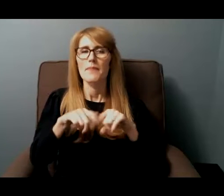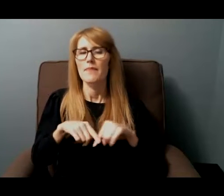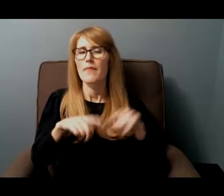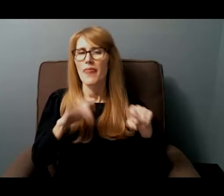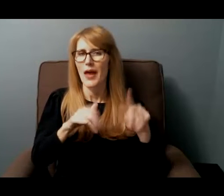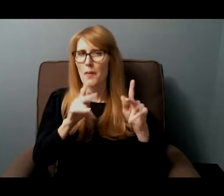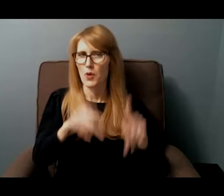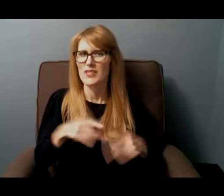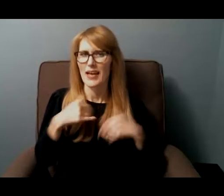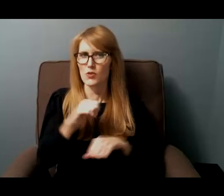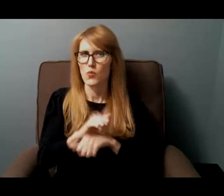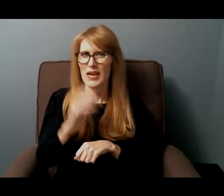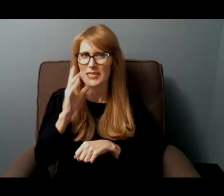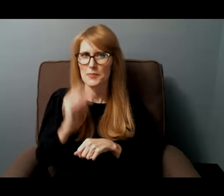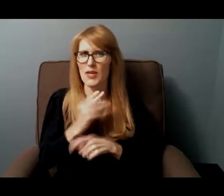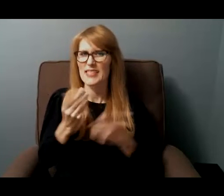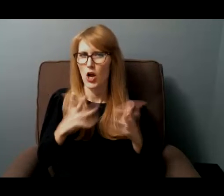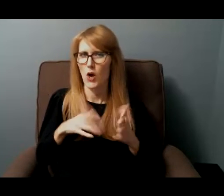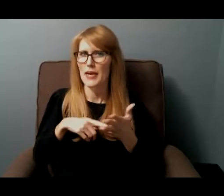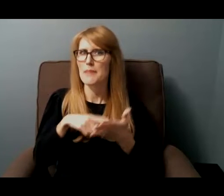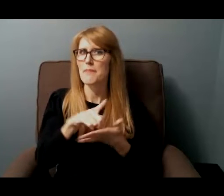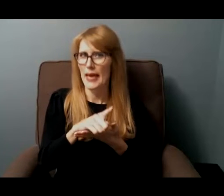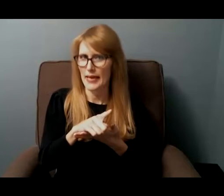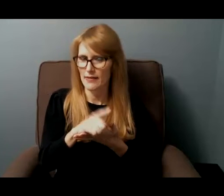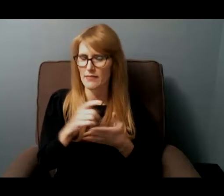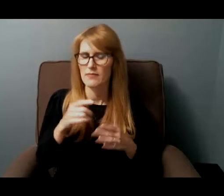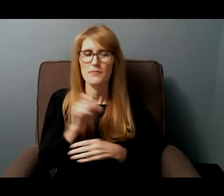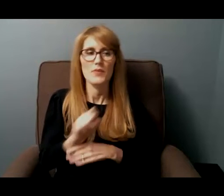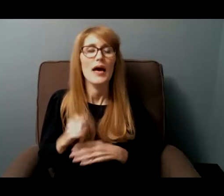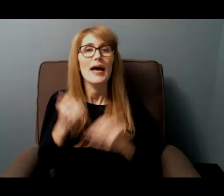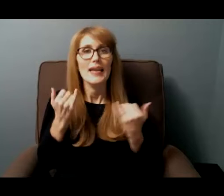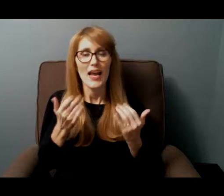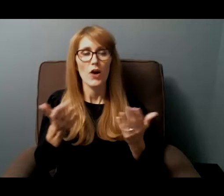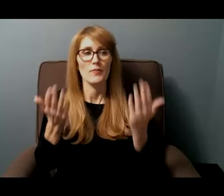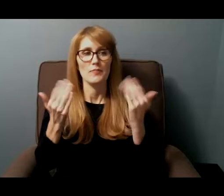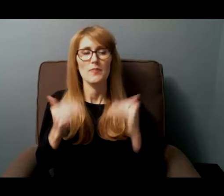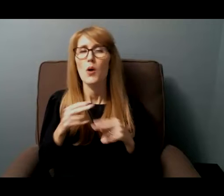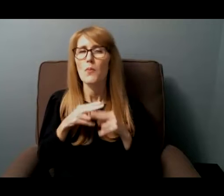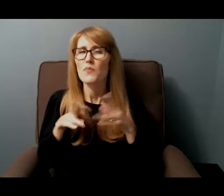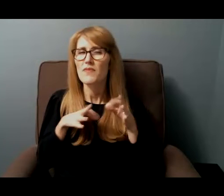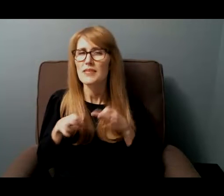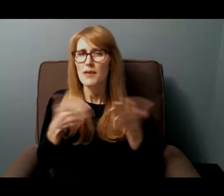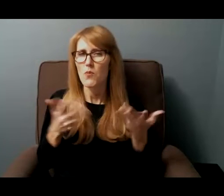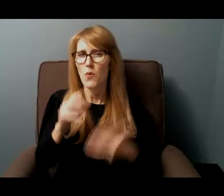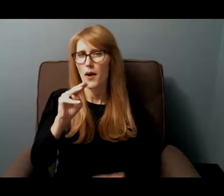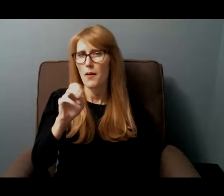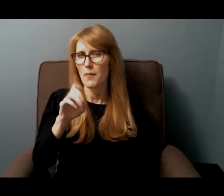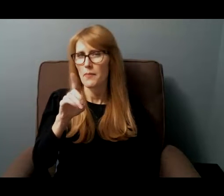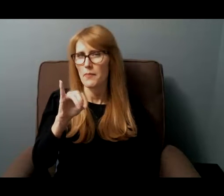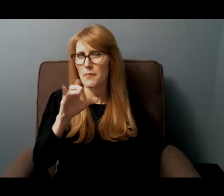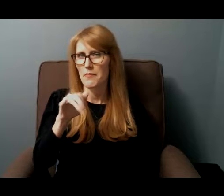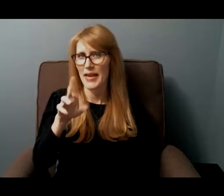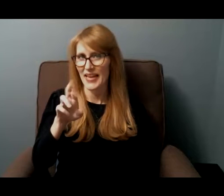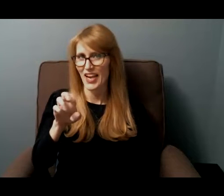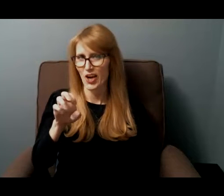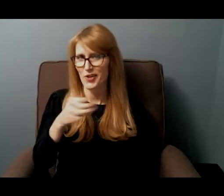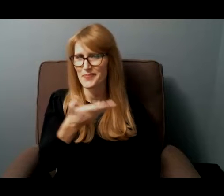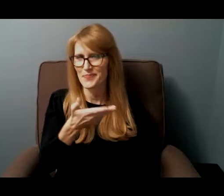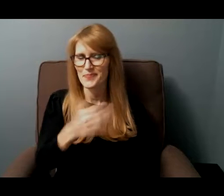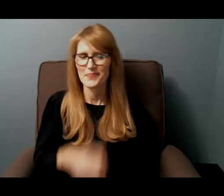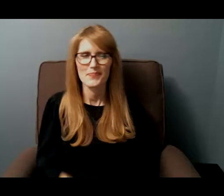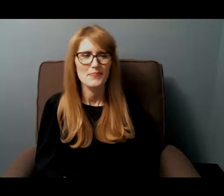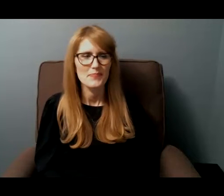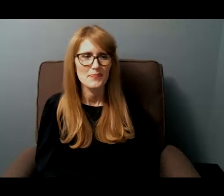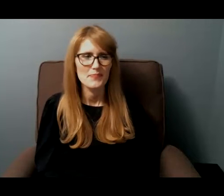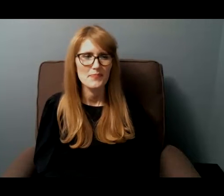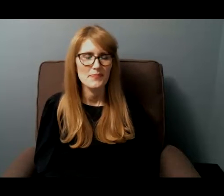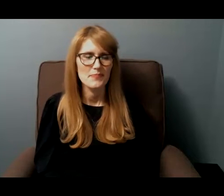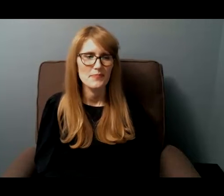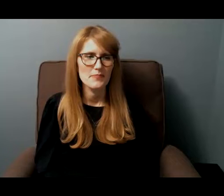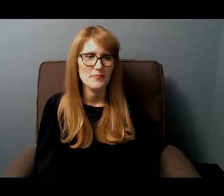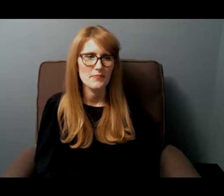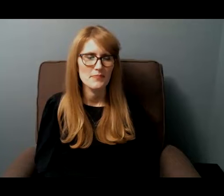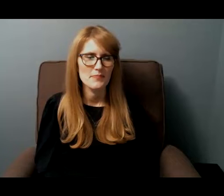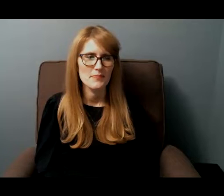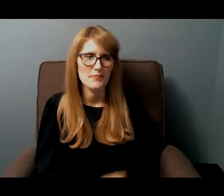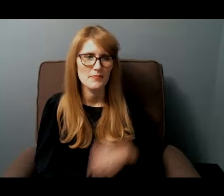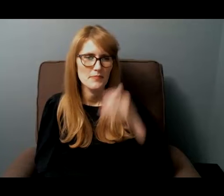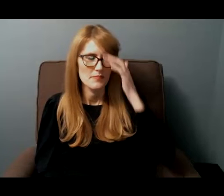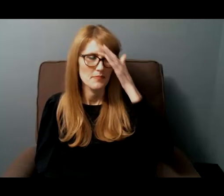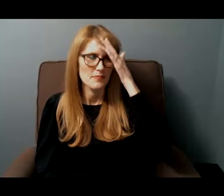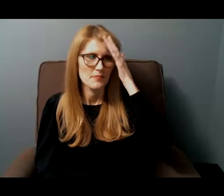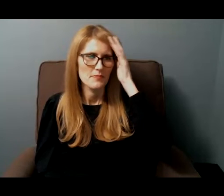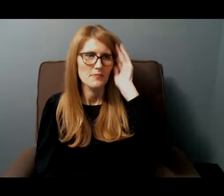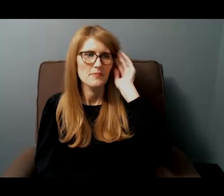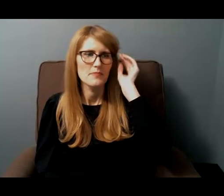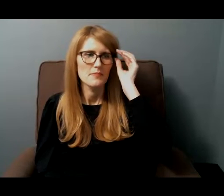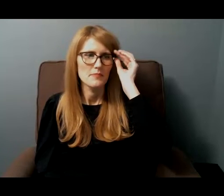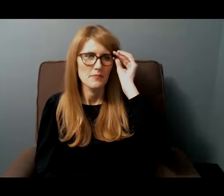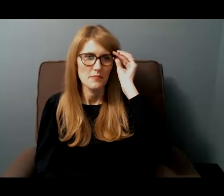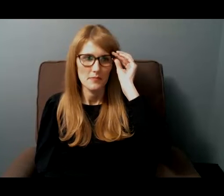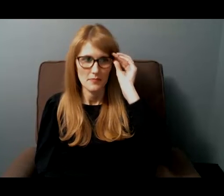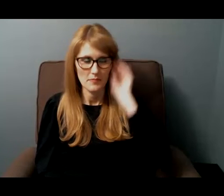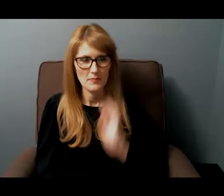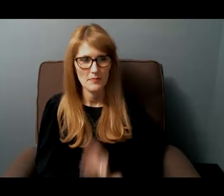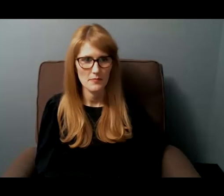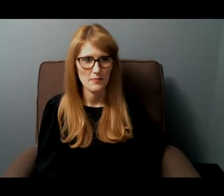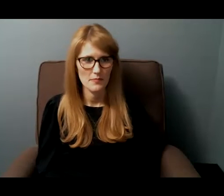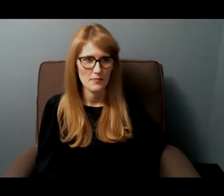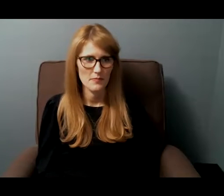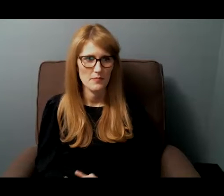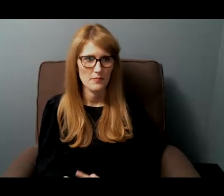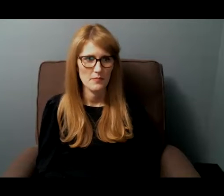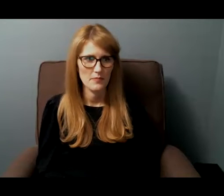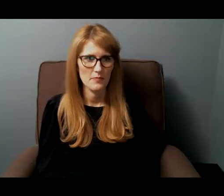Okay. So I just want to briefly check in about what Medicare is.